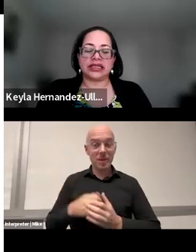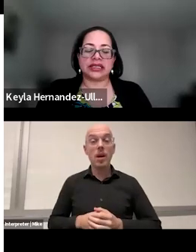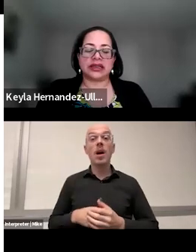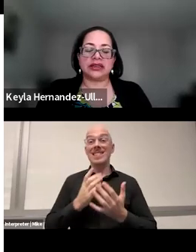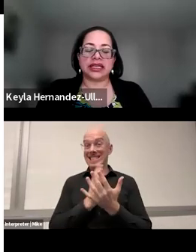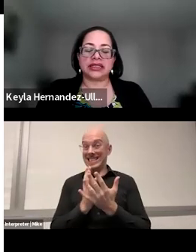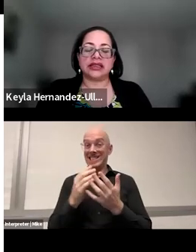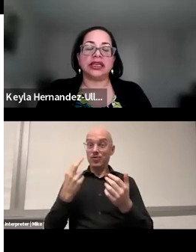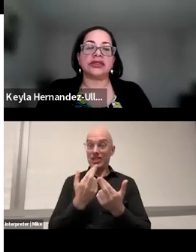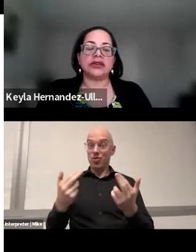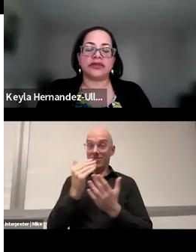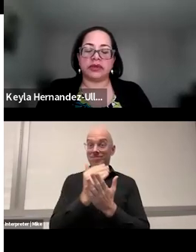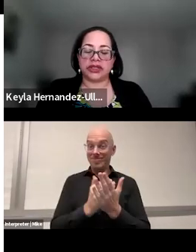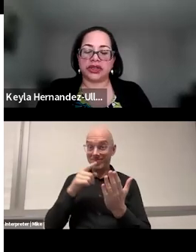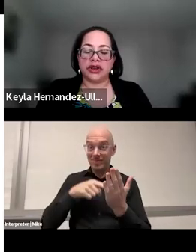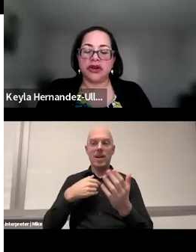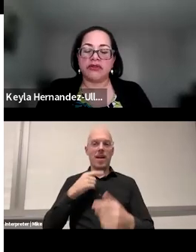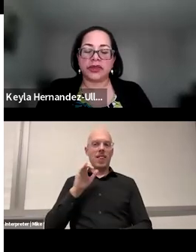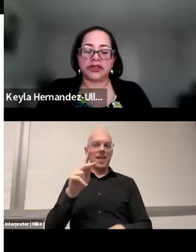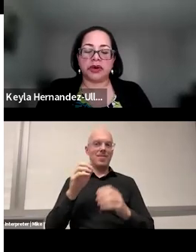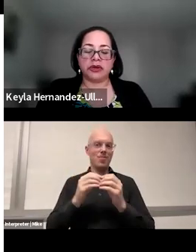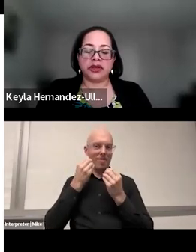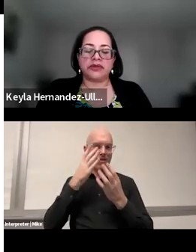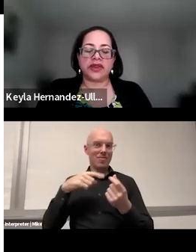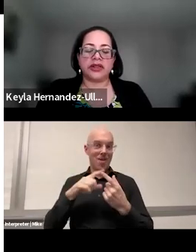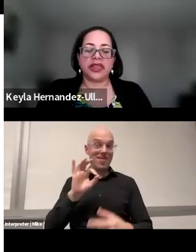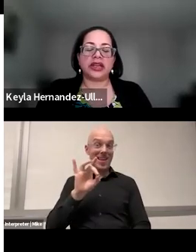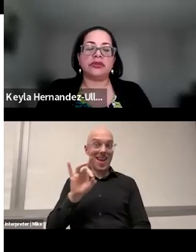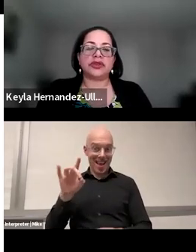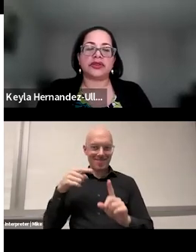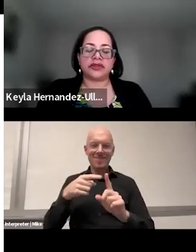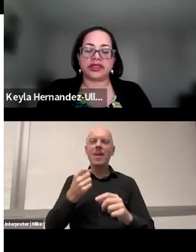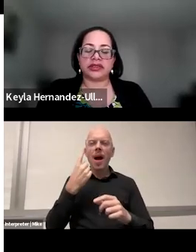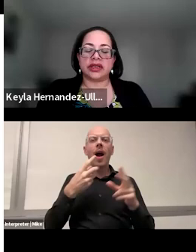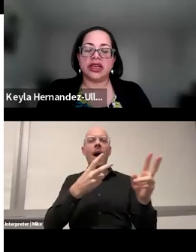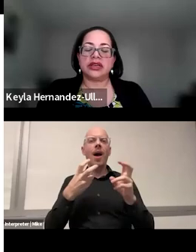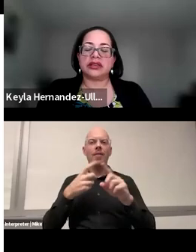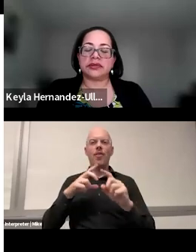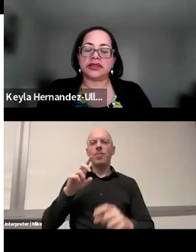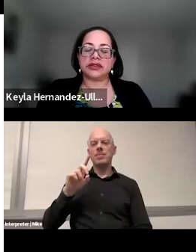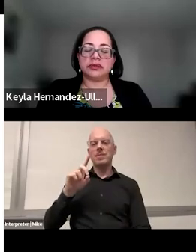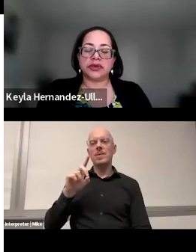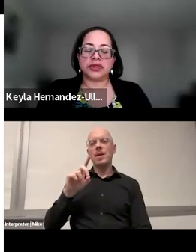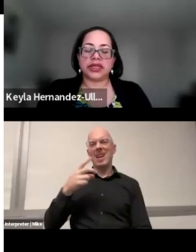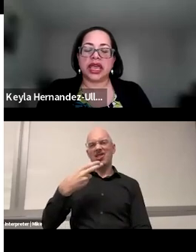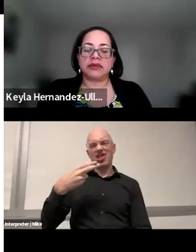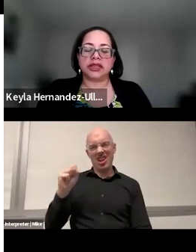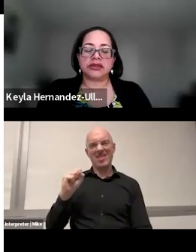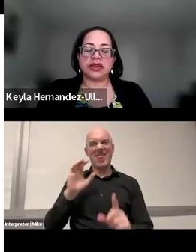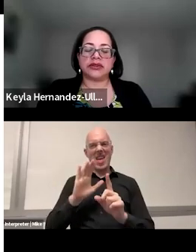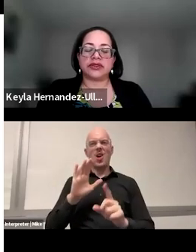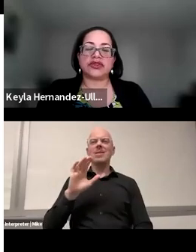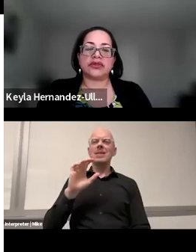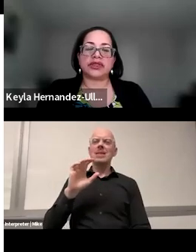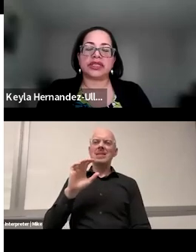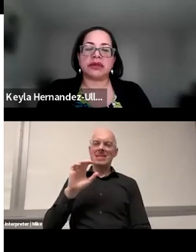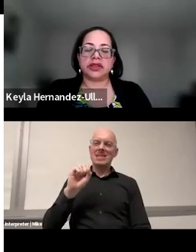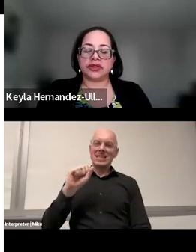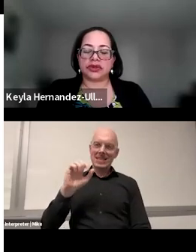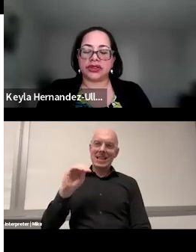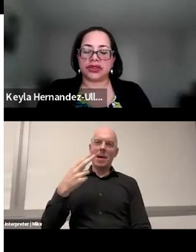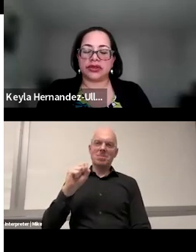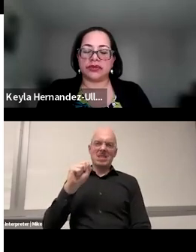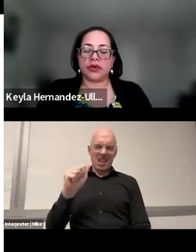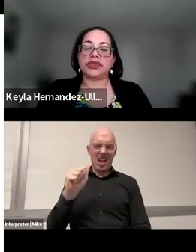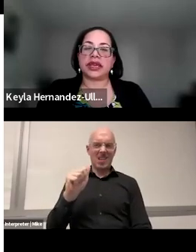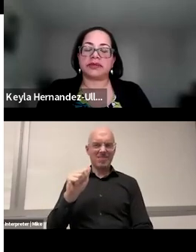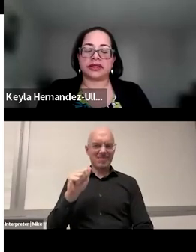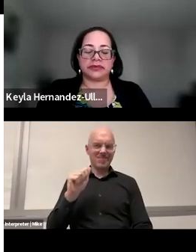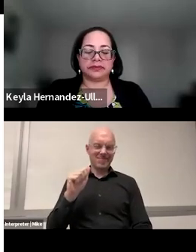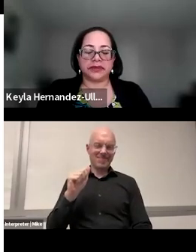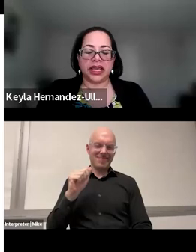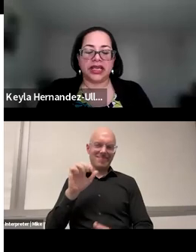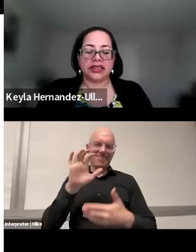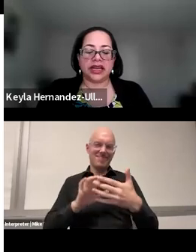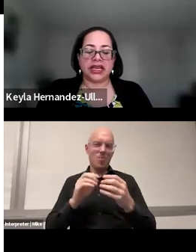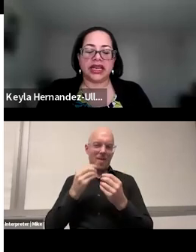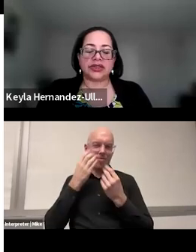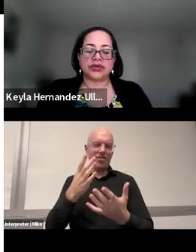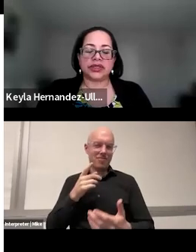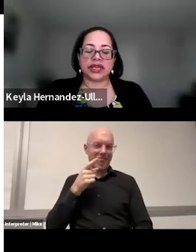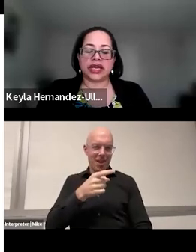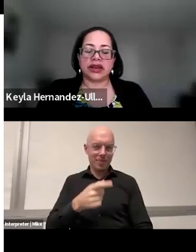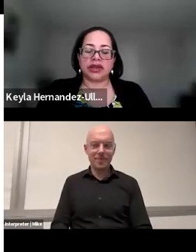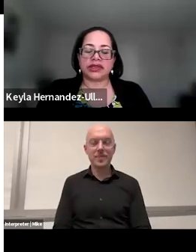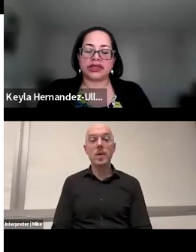Keyla Hernandez-Ulloa: the Resources page. Towards the end of this slide deck contains a link to information from the Department of Health and Human Services Substance, Abuse and Mental health Services Administration or Samhsa.